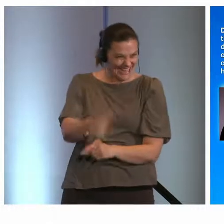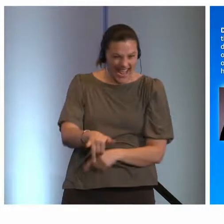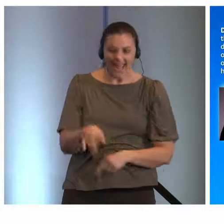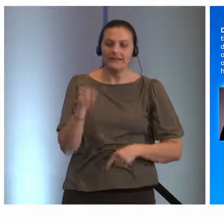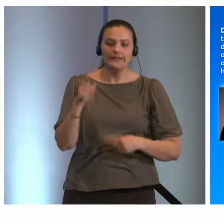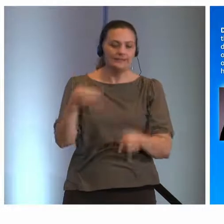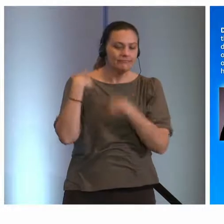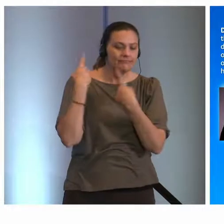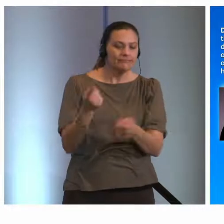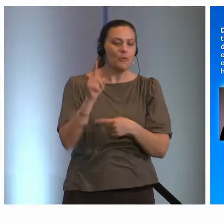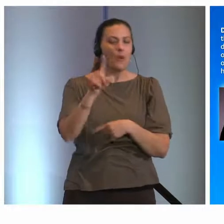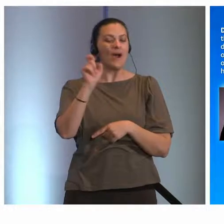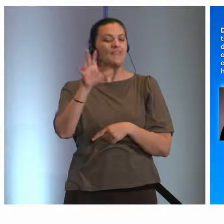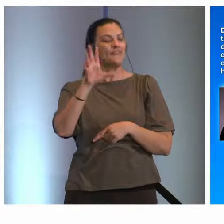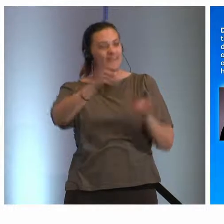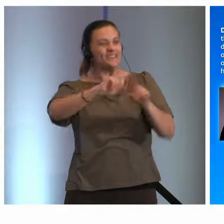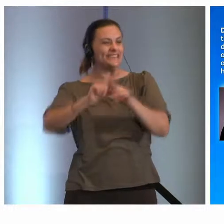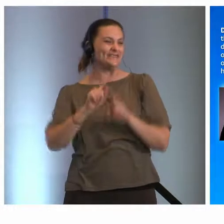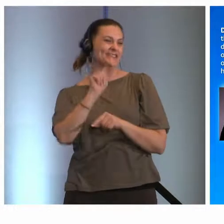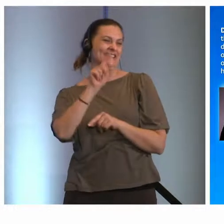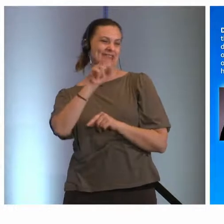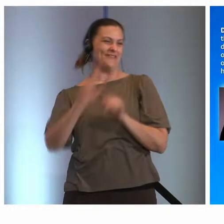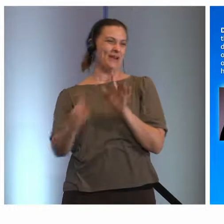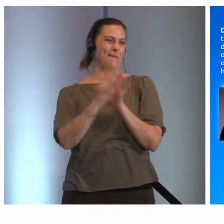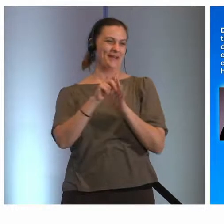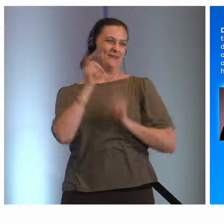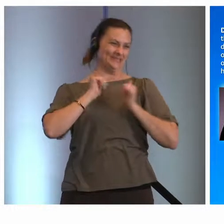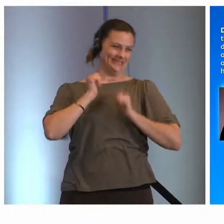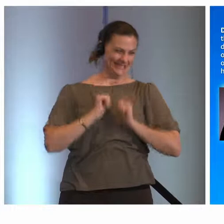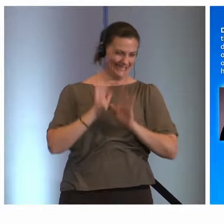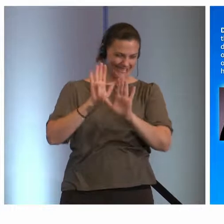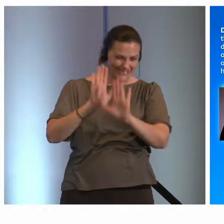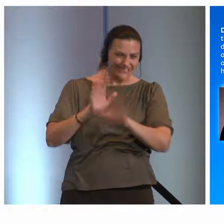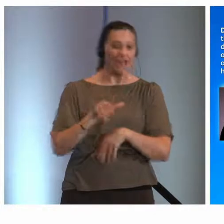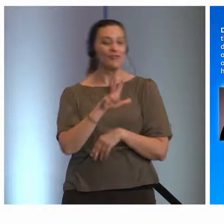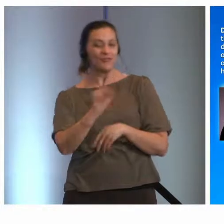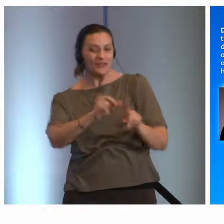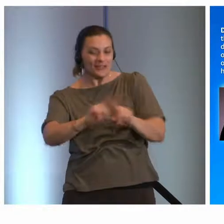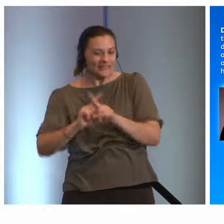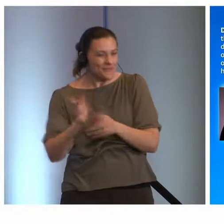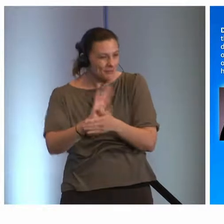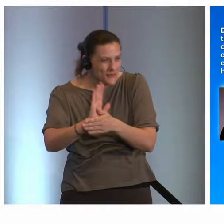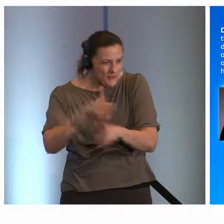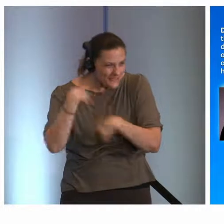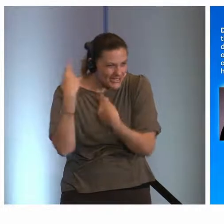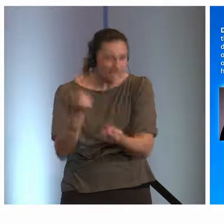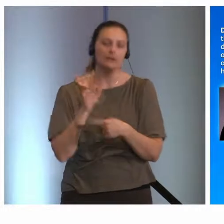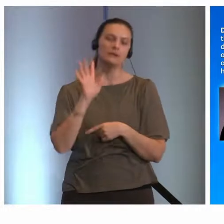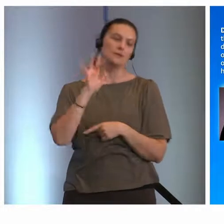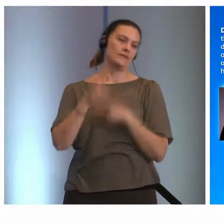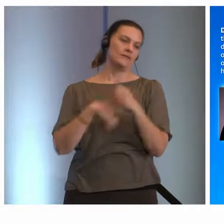miraculously a chandelier crushed him but it was a great performances and 150 television appearances and 30 films to